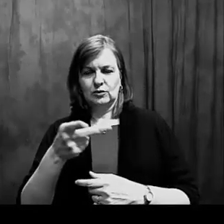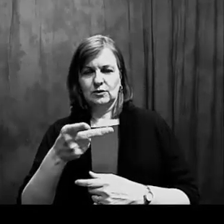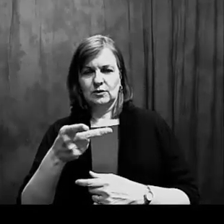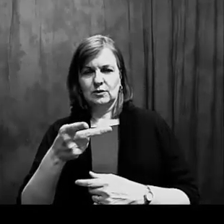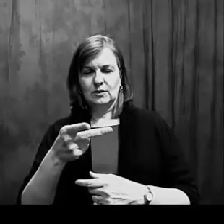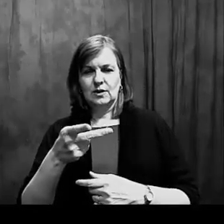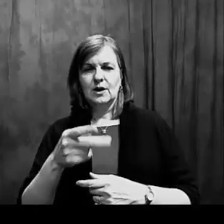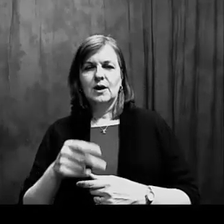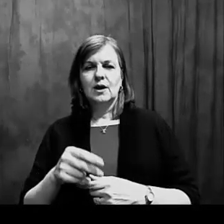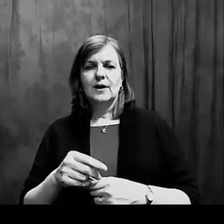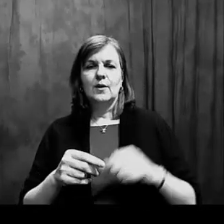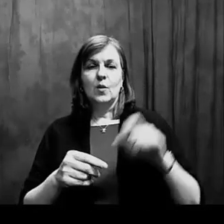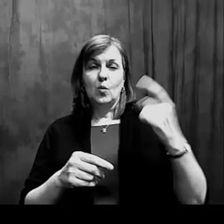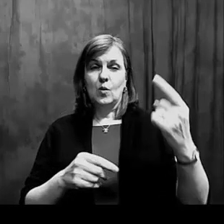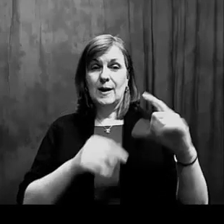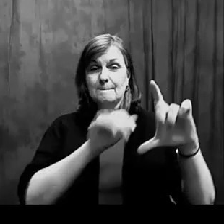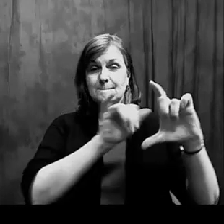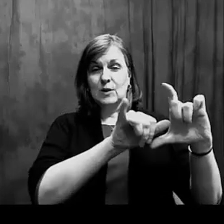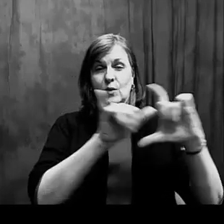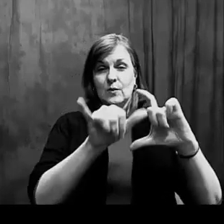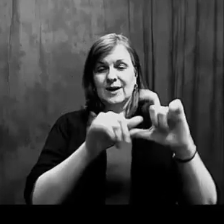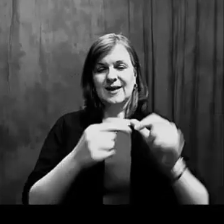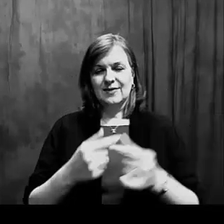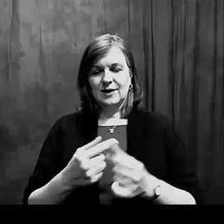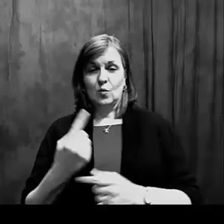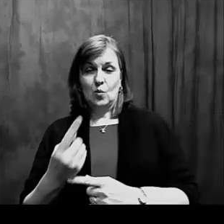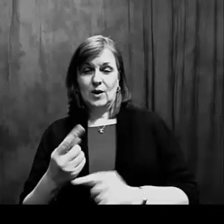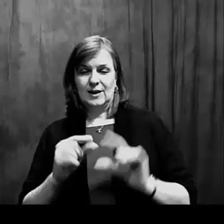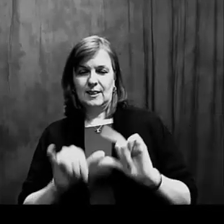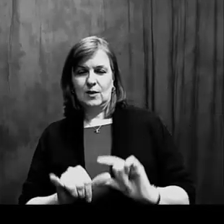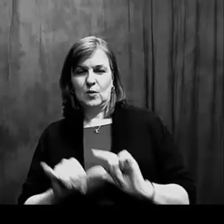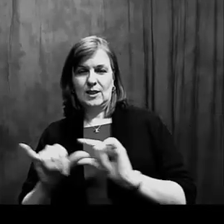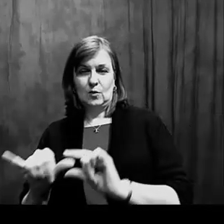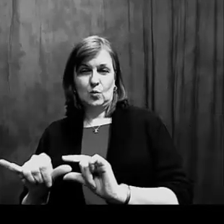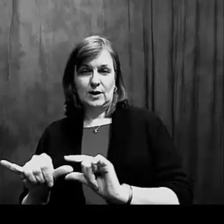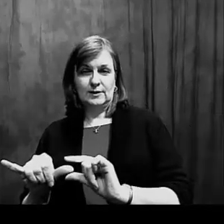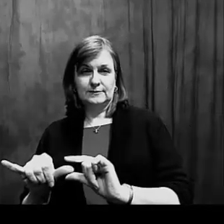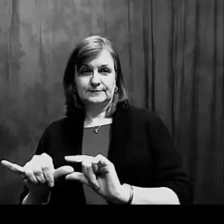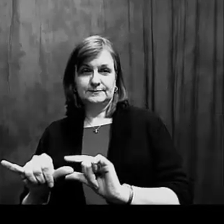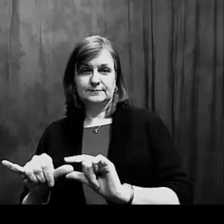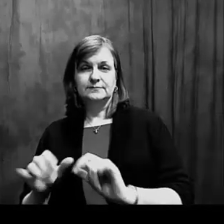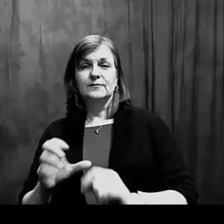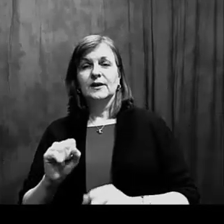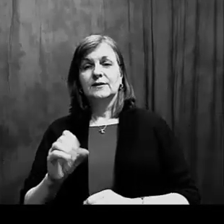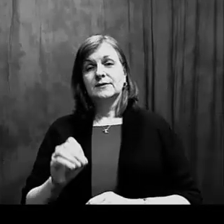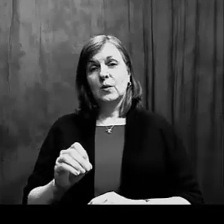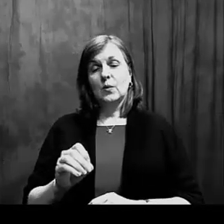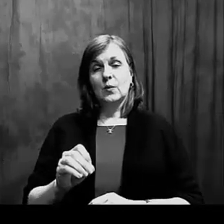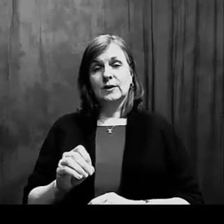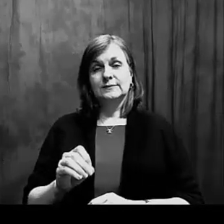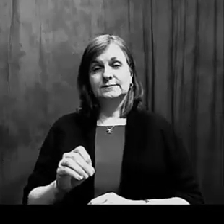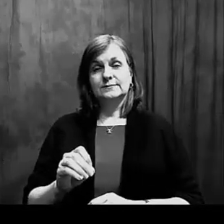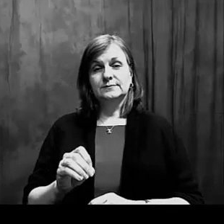that genotype though actually looking at what's going on with the alleles themselves